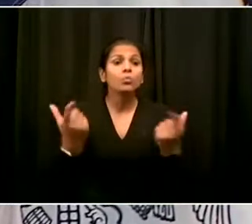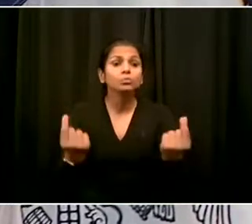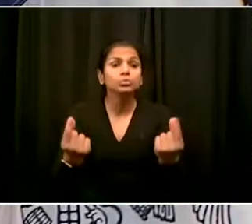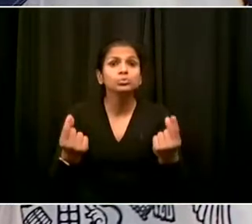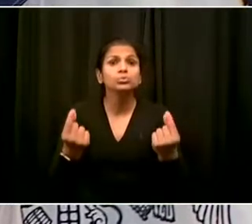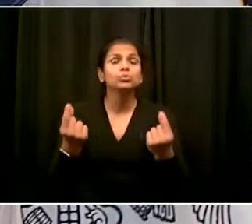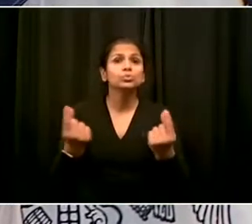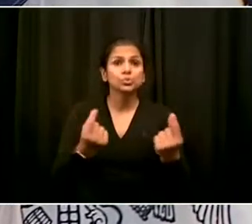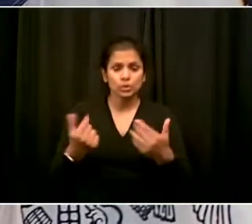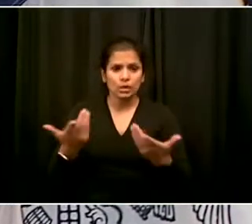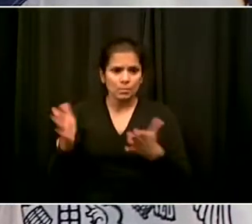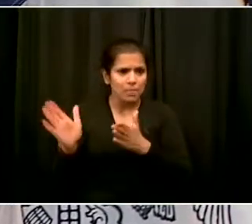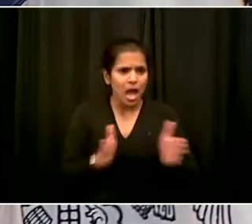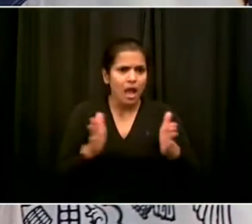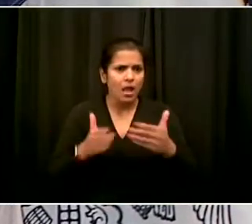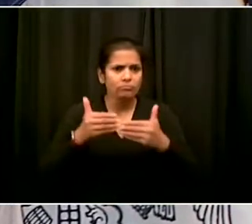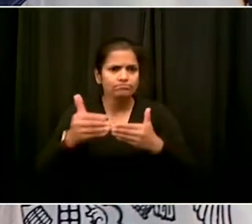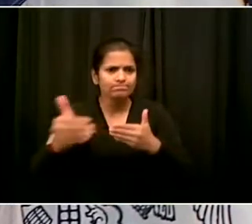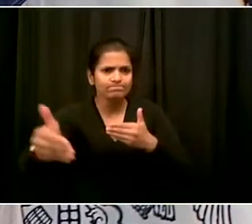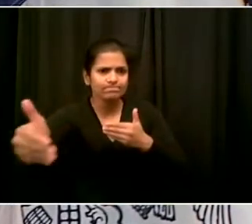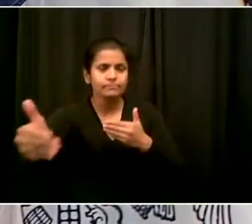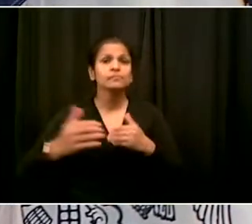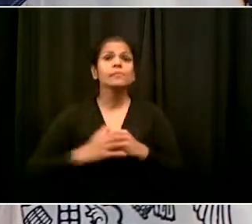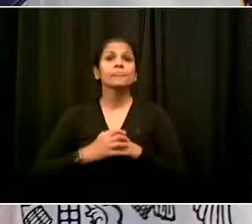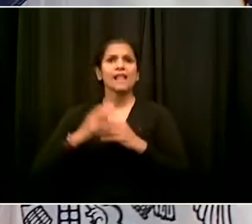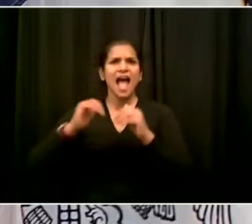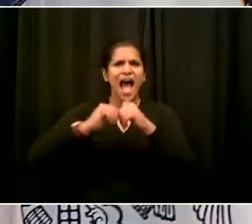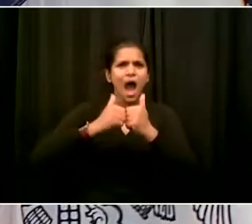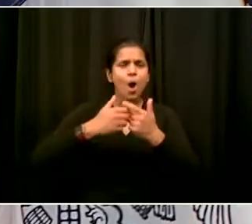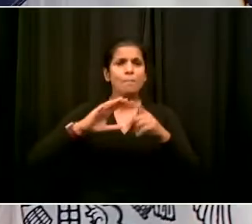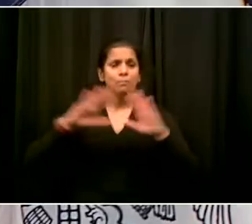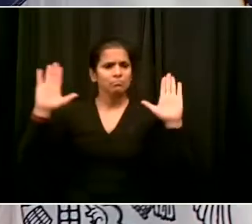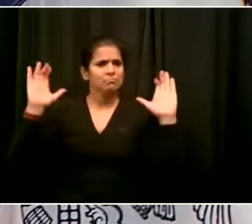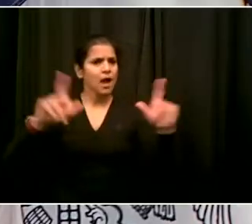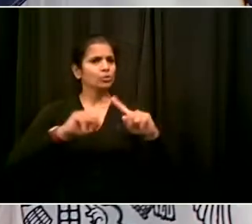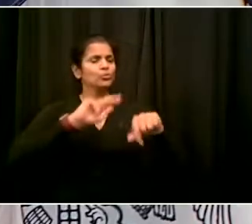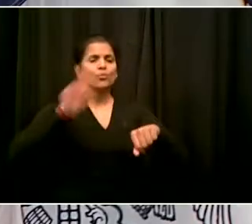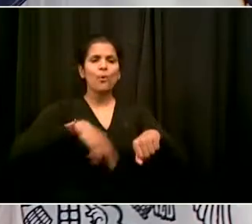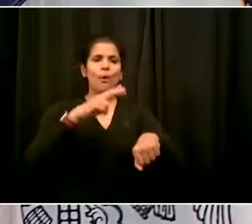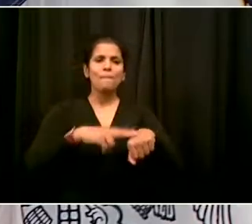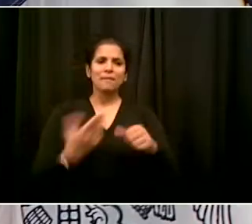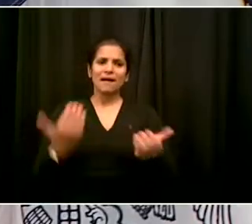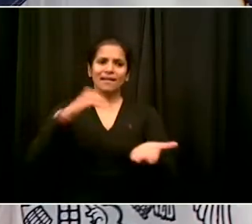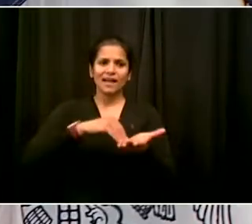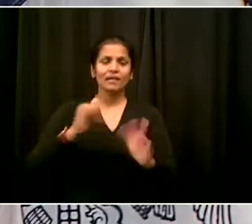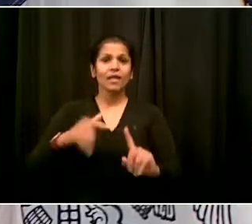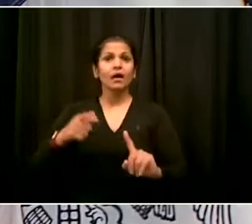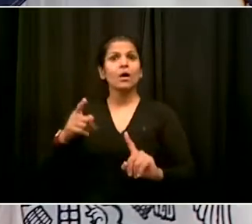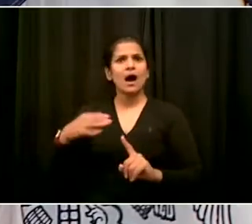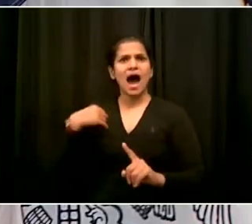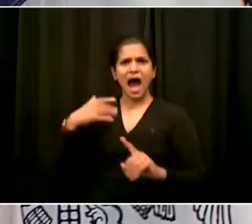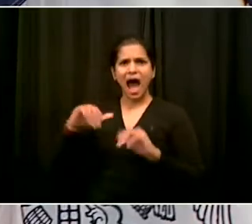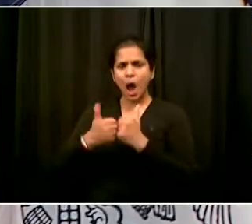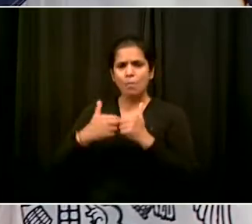JUST THE FIGHT AGAINST THE CORONAVIRUS RIGHT NOW, BUT WHERE